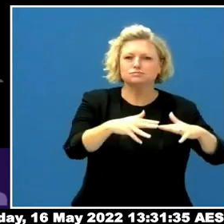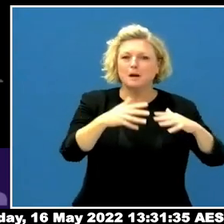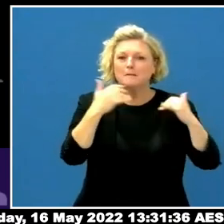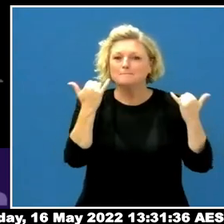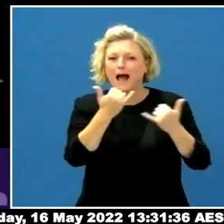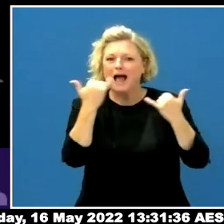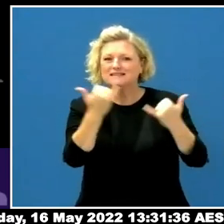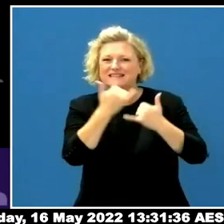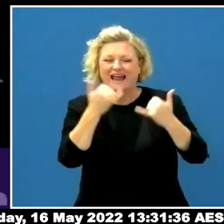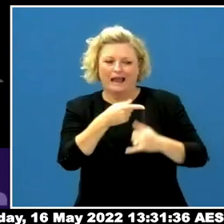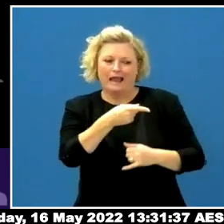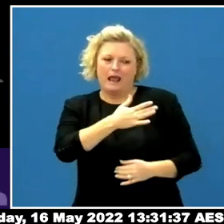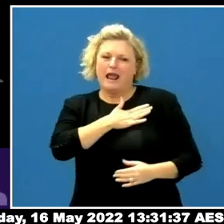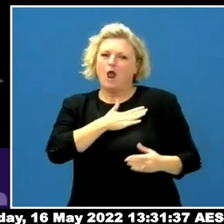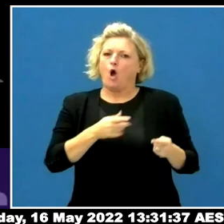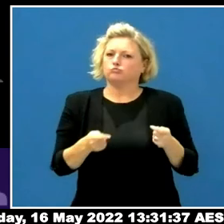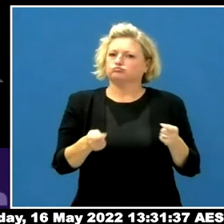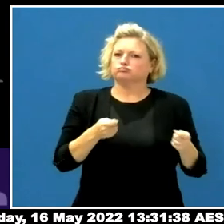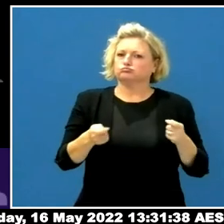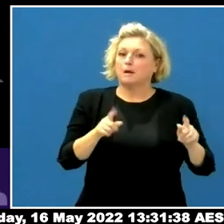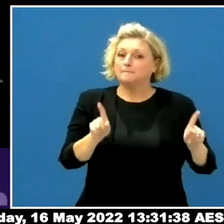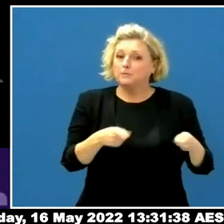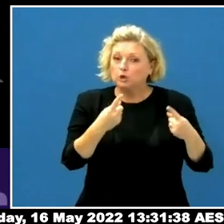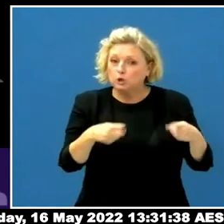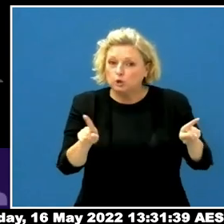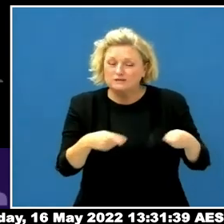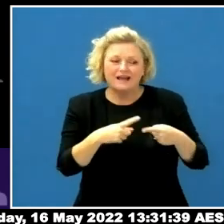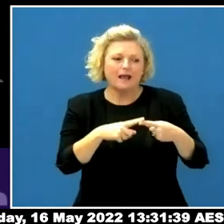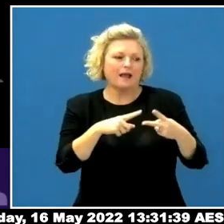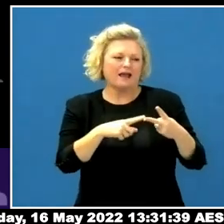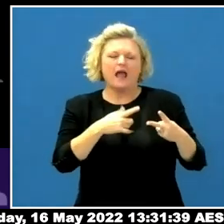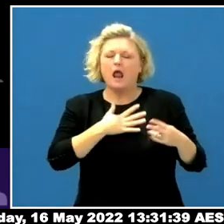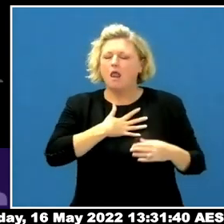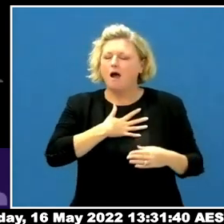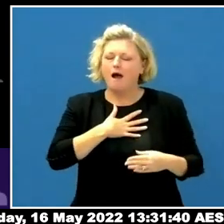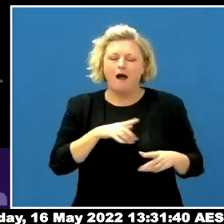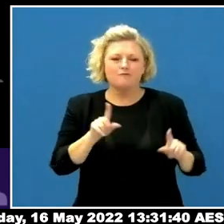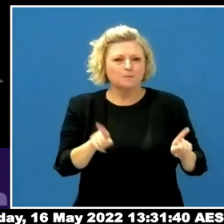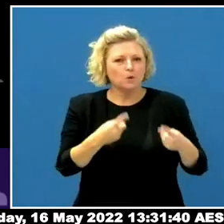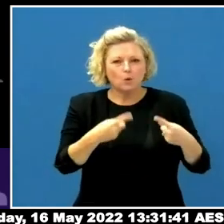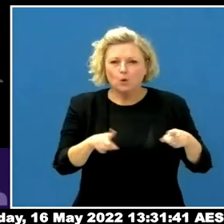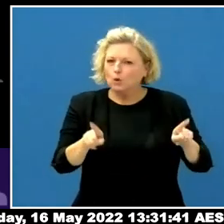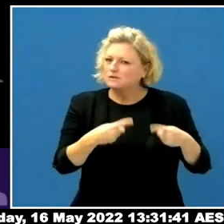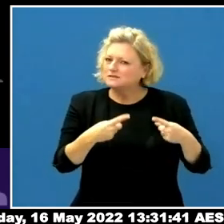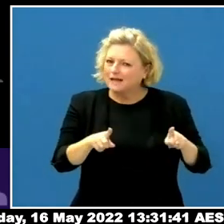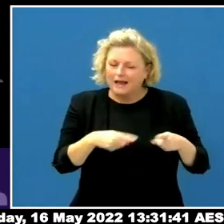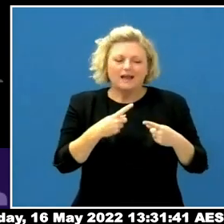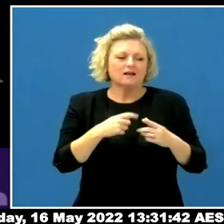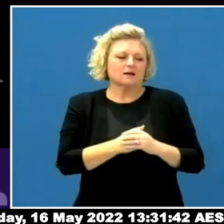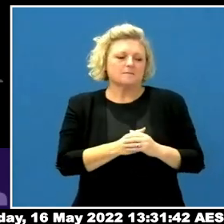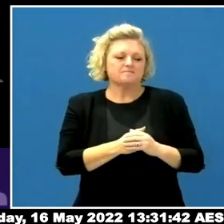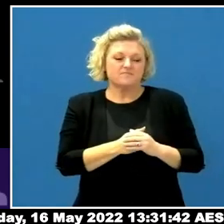He's very musically orientated, and that's how we actually taught him his communication,